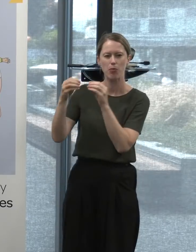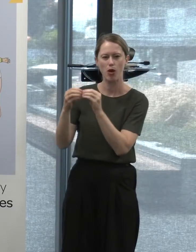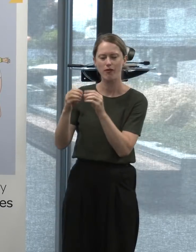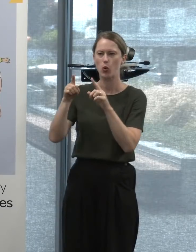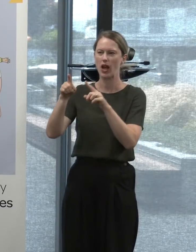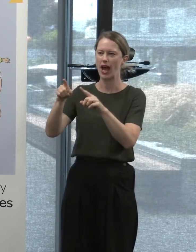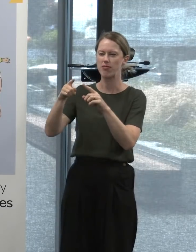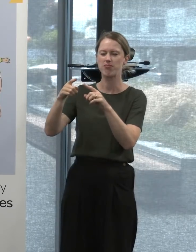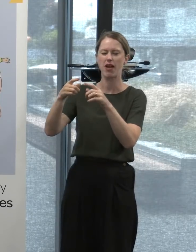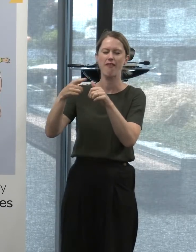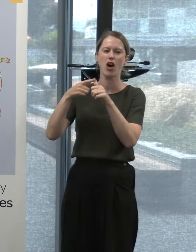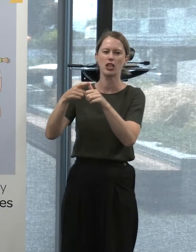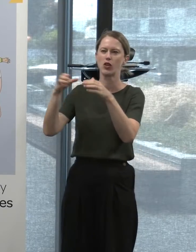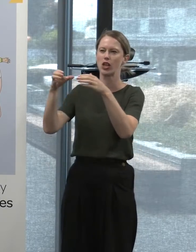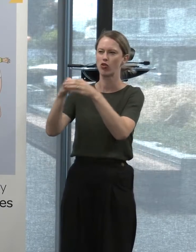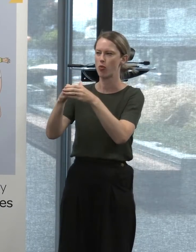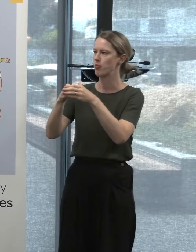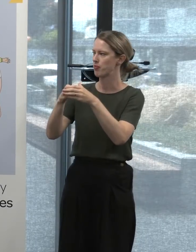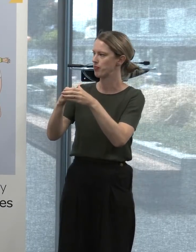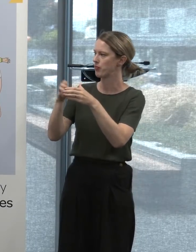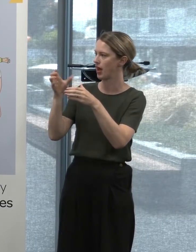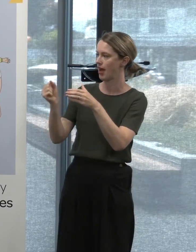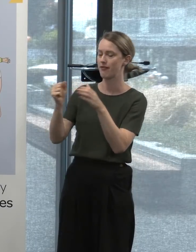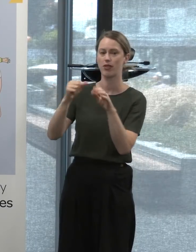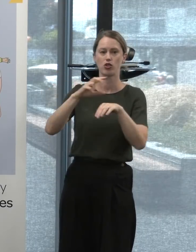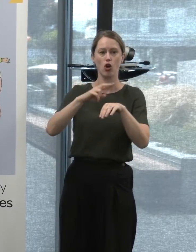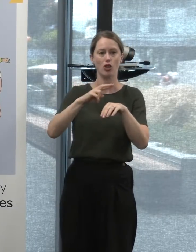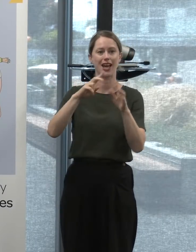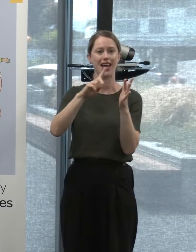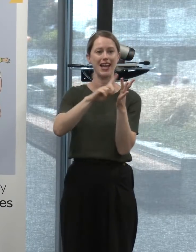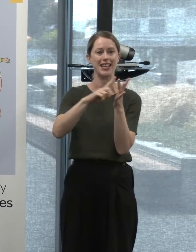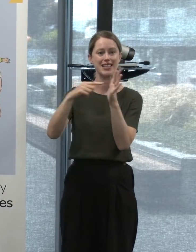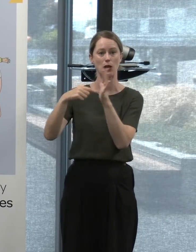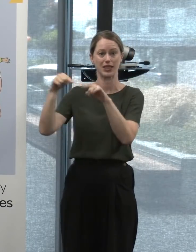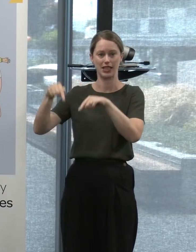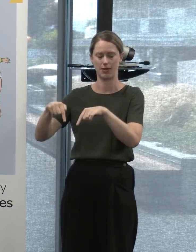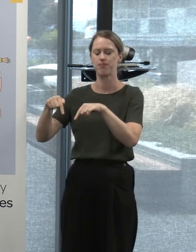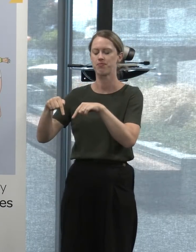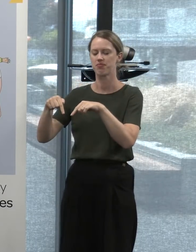To that end today I can confirm that based on advice from the